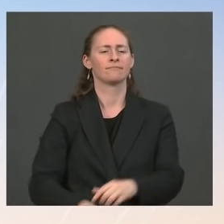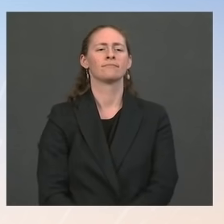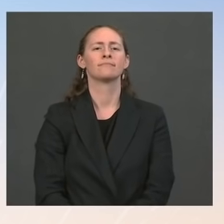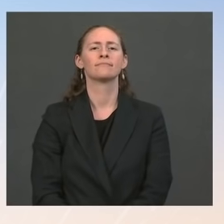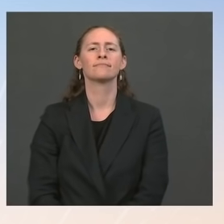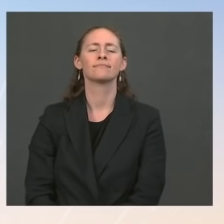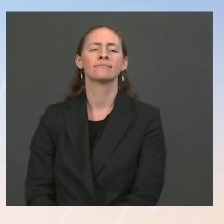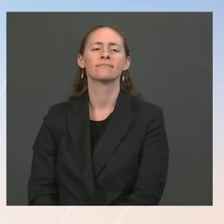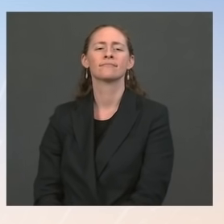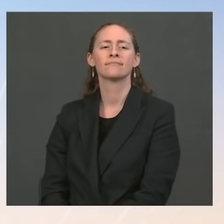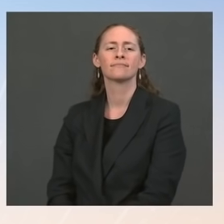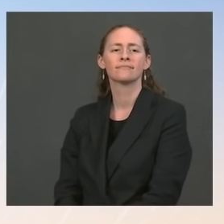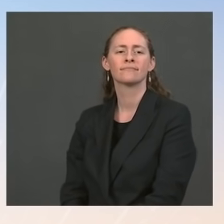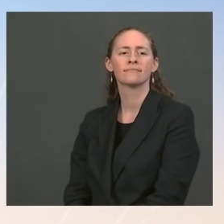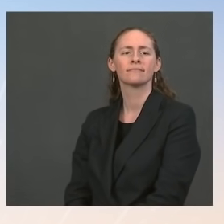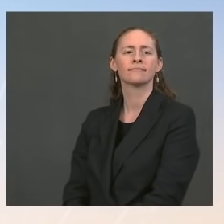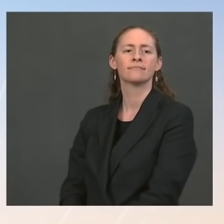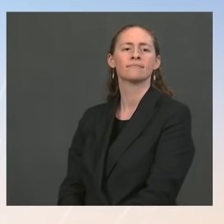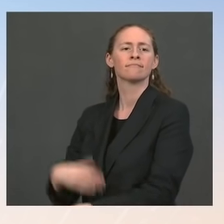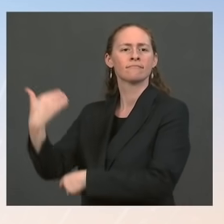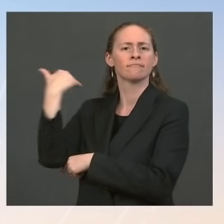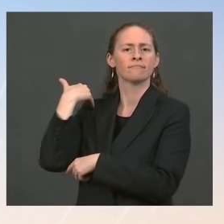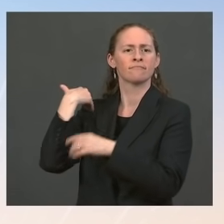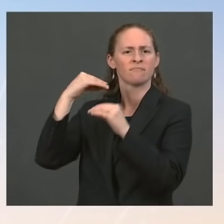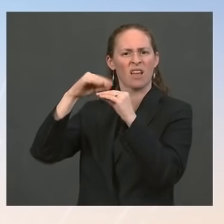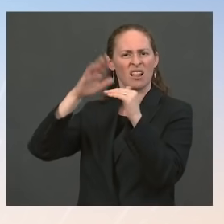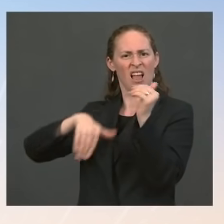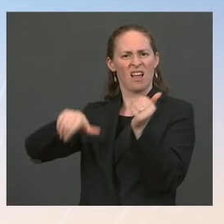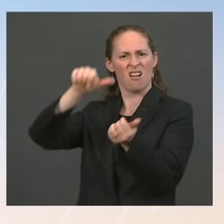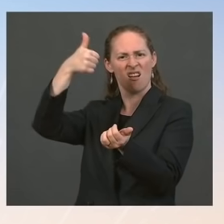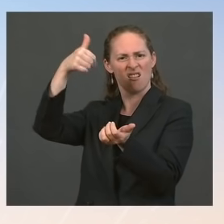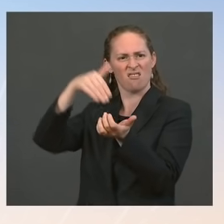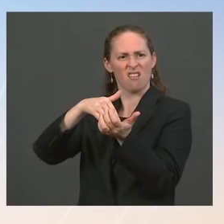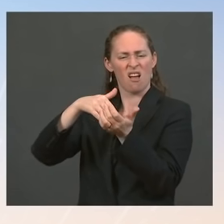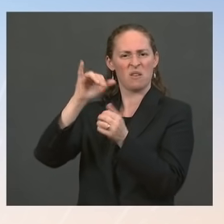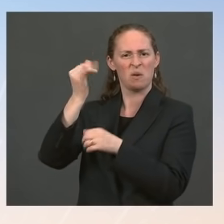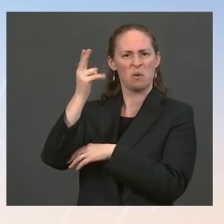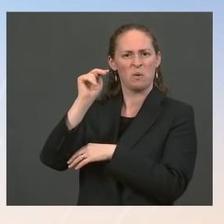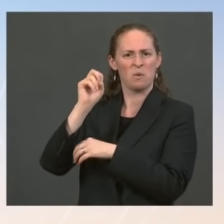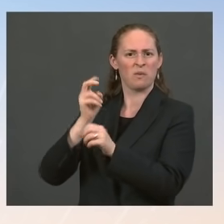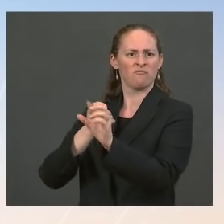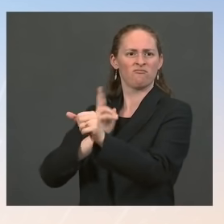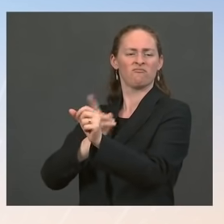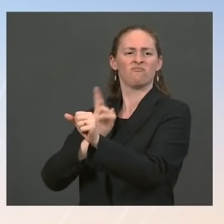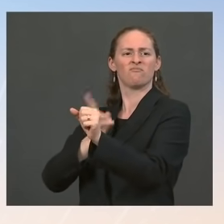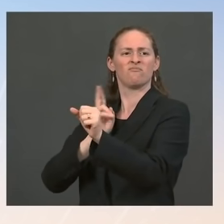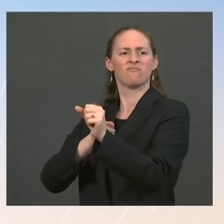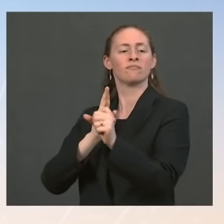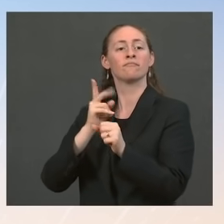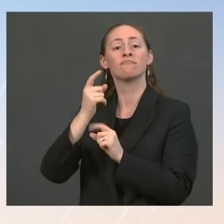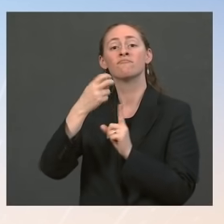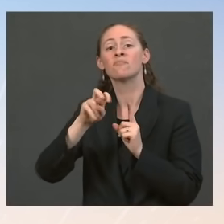there's been more than 10,000 childcare workers who've left the industry, and many are taking jobs that have higher, increasing wages.